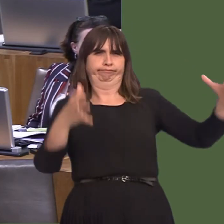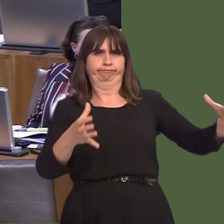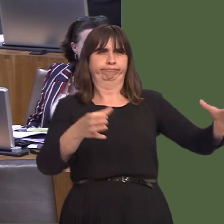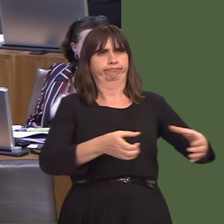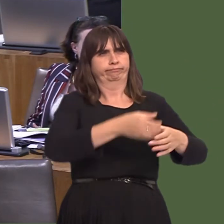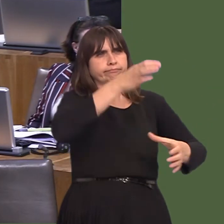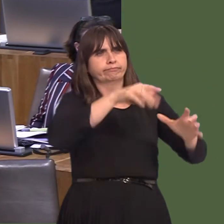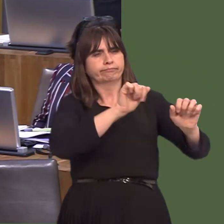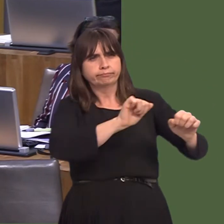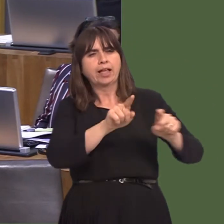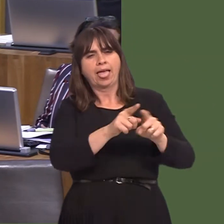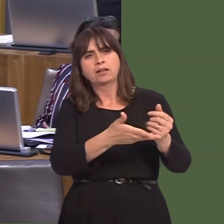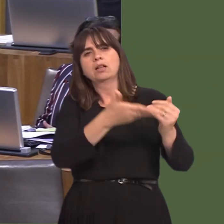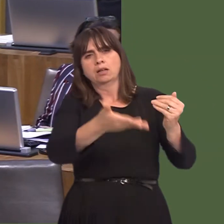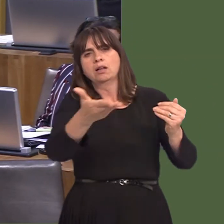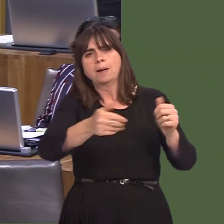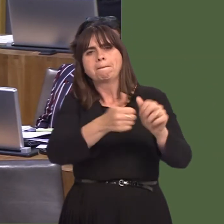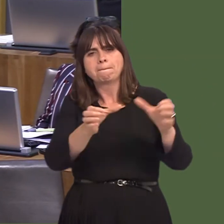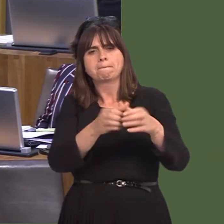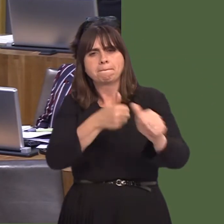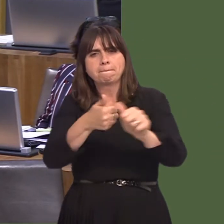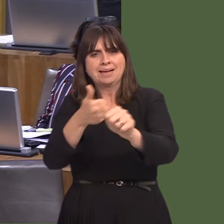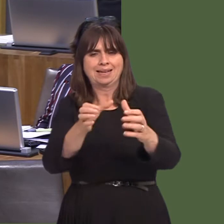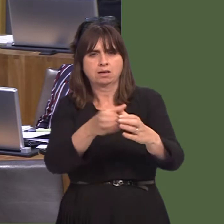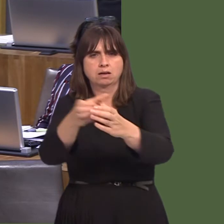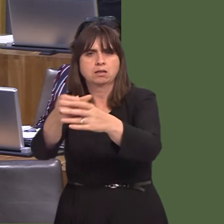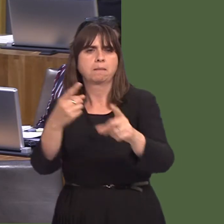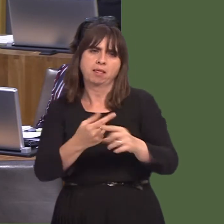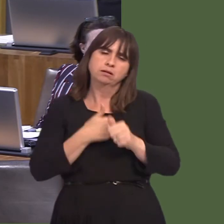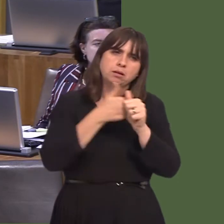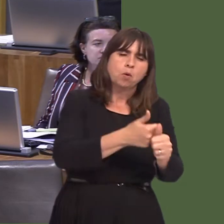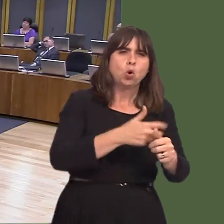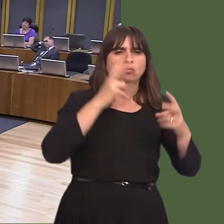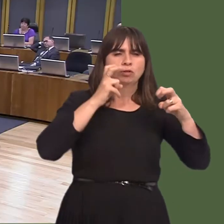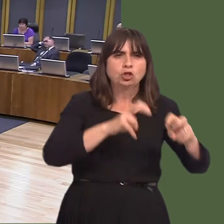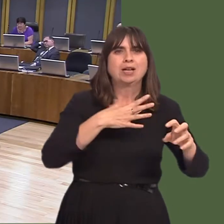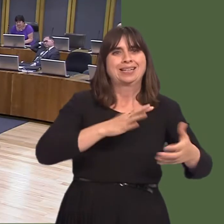chain and the development of skills and research, whilst protecting our cultural heritage and environment.